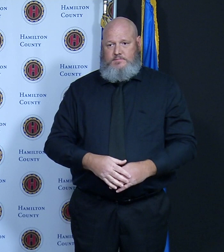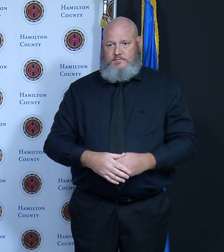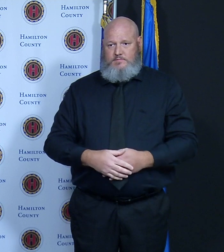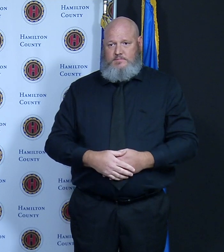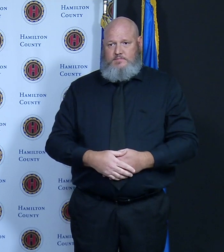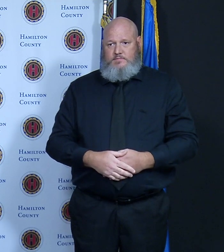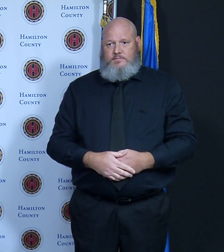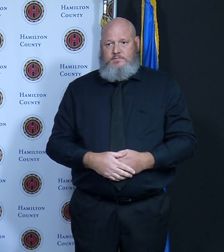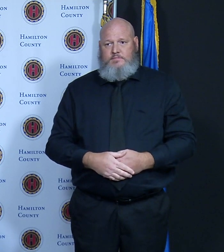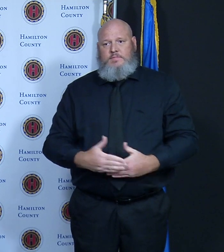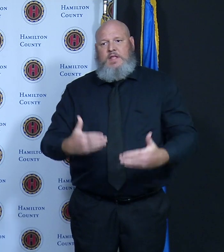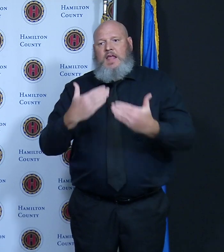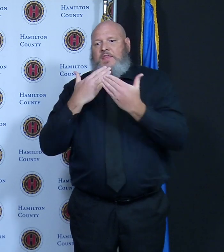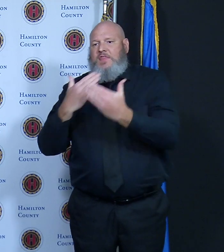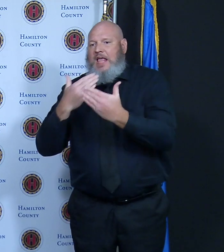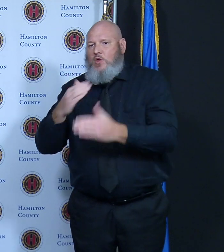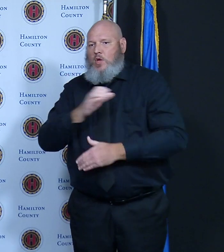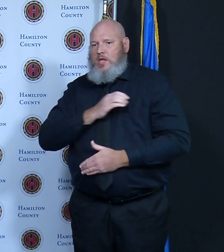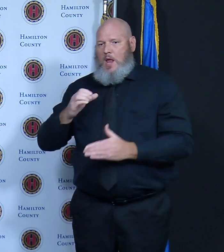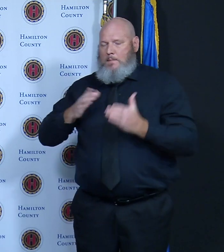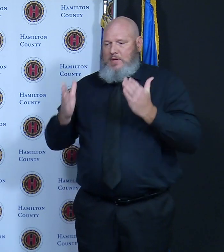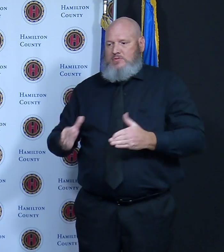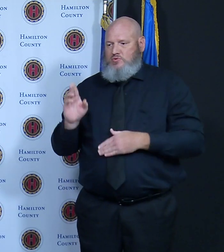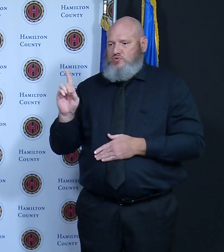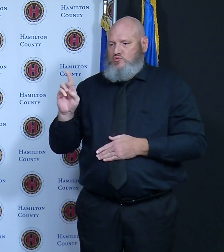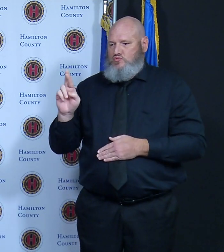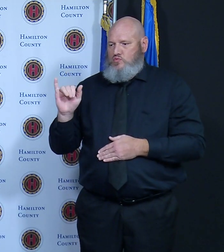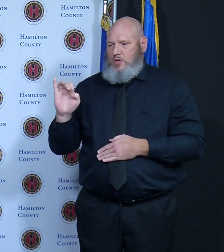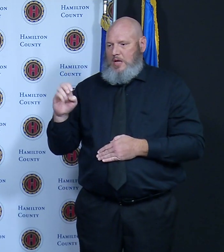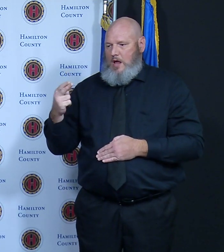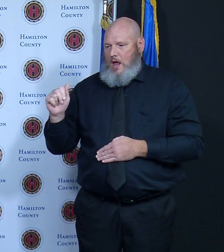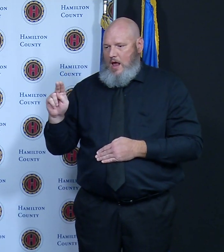Driehaus as the director of Hamilton County's emergency management and